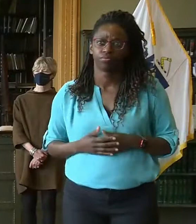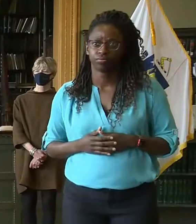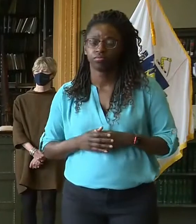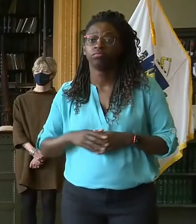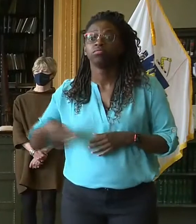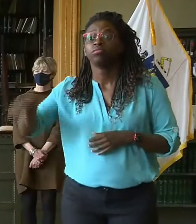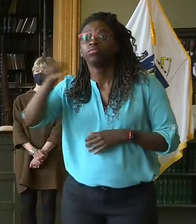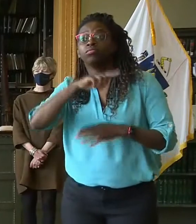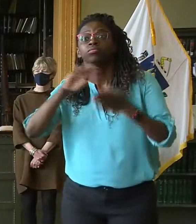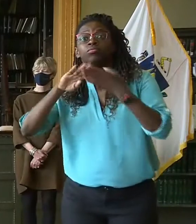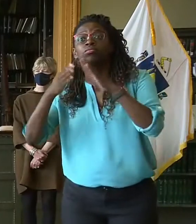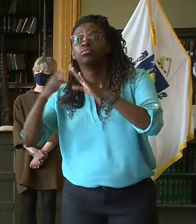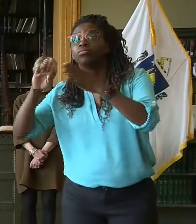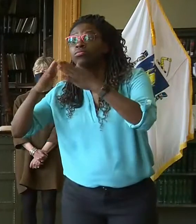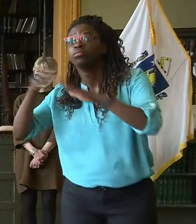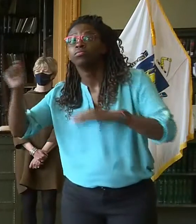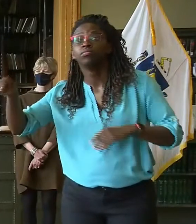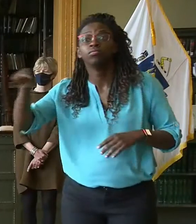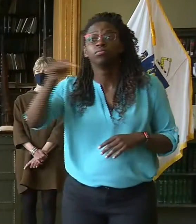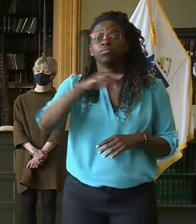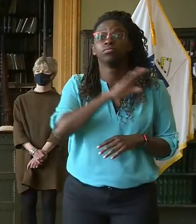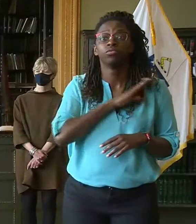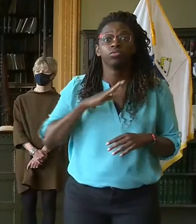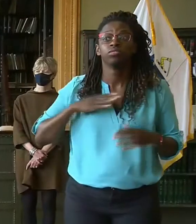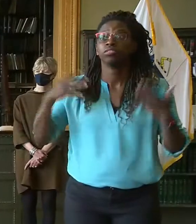AND THEIR CUSTOMERS SAFE. THANK YOU TO OUR PARTNERS AT THE LOCAL LEVER AND THE LOCAL